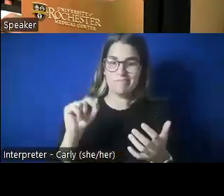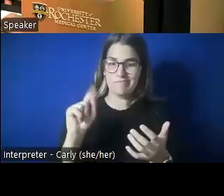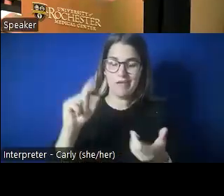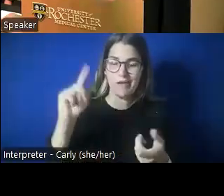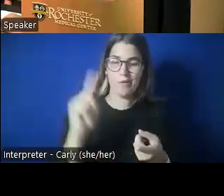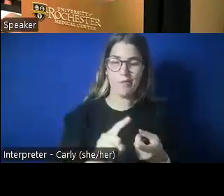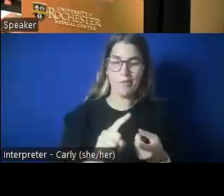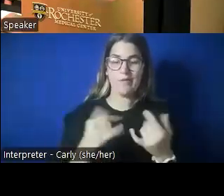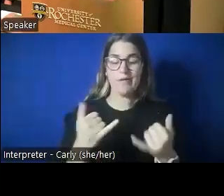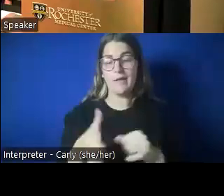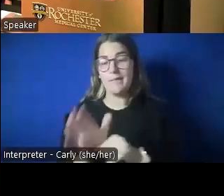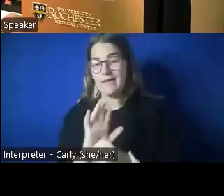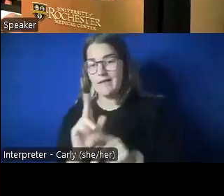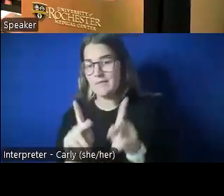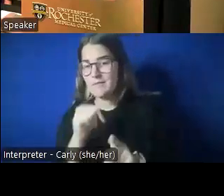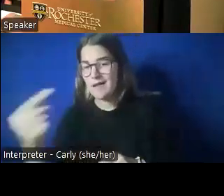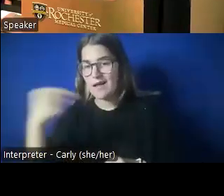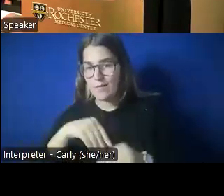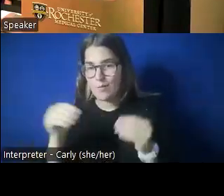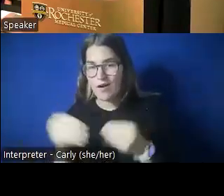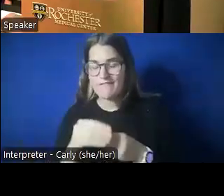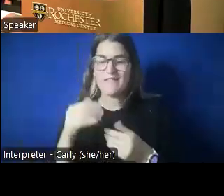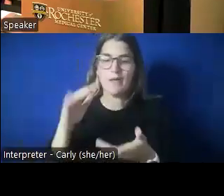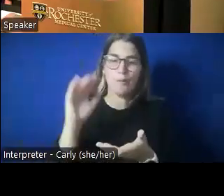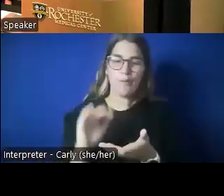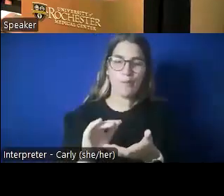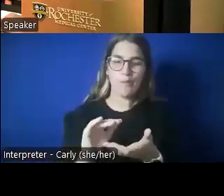pandemic and people not coming into the office as much and not you know being here to fill things